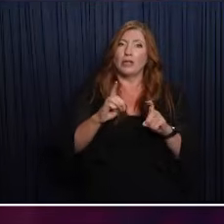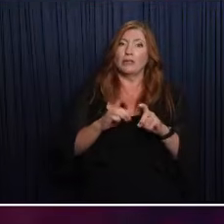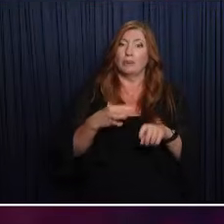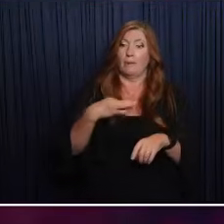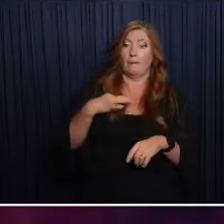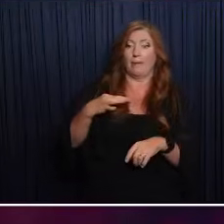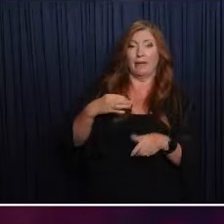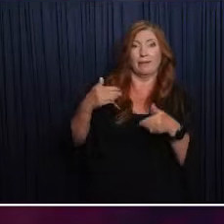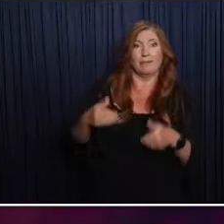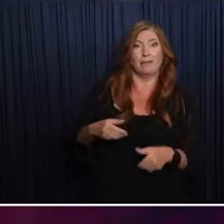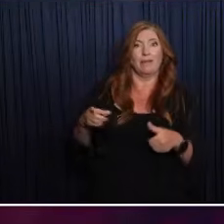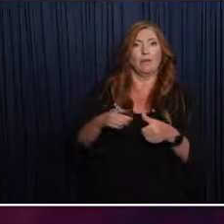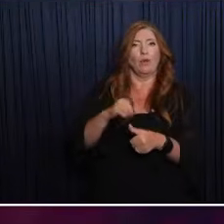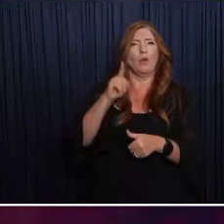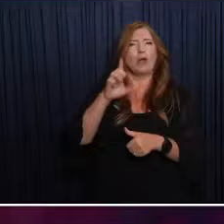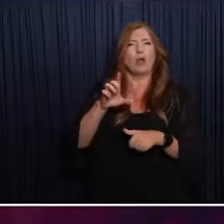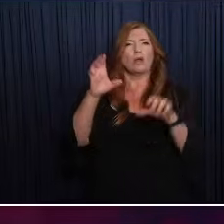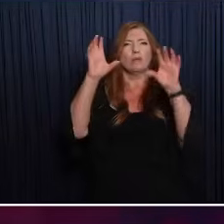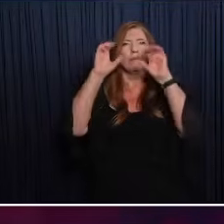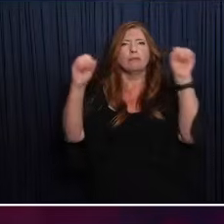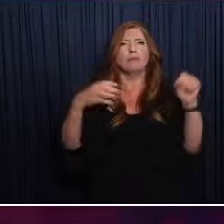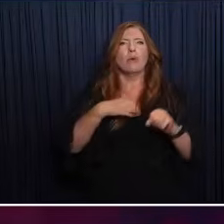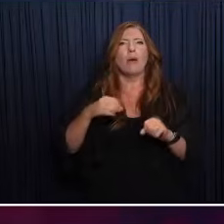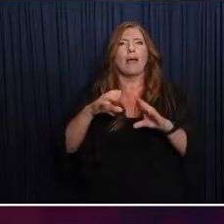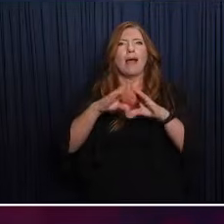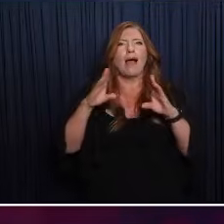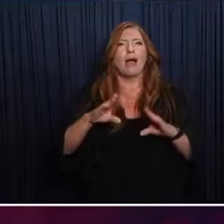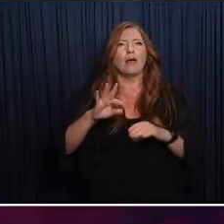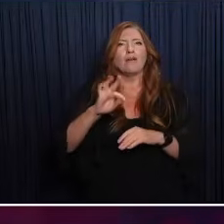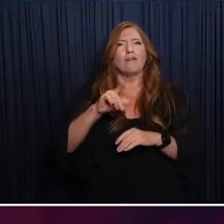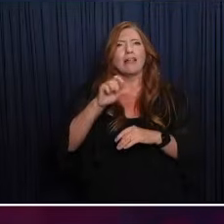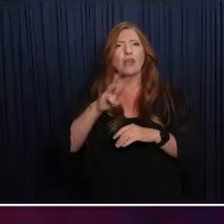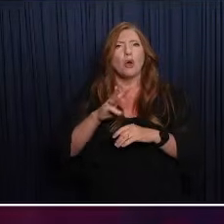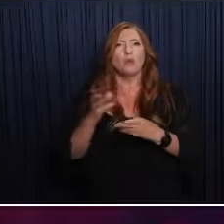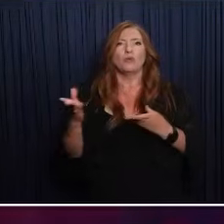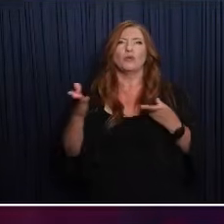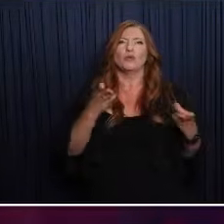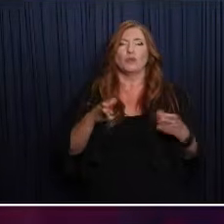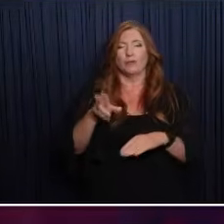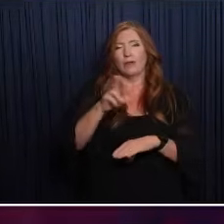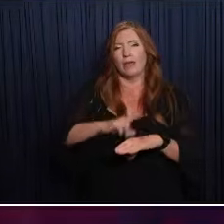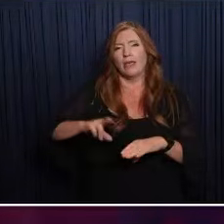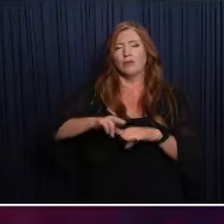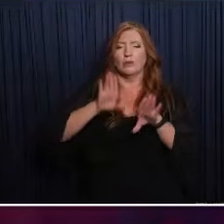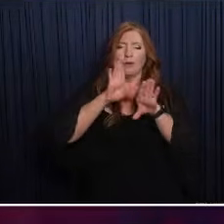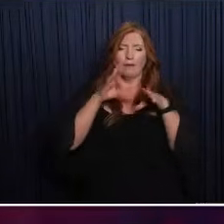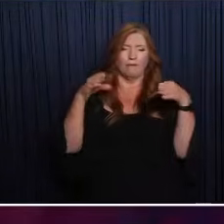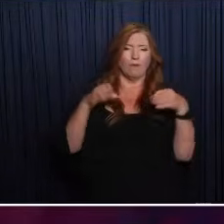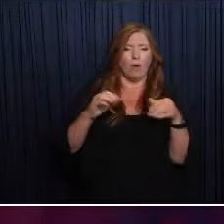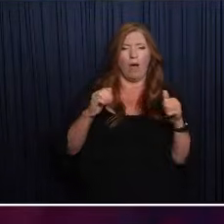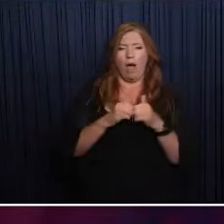OF BUSINESS. UPON FINISHING MY EDUCATION, I WAS SELECTED AS ONE OF THE FIRST